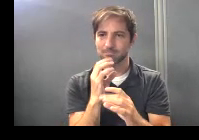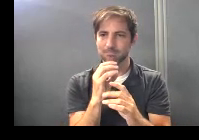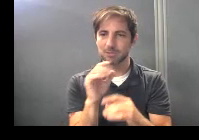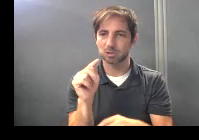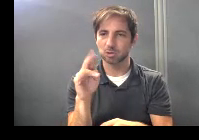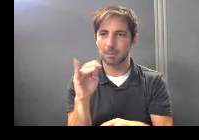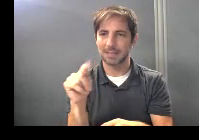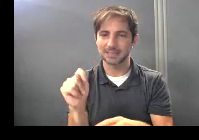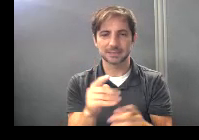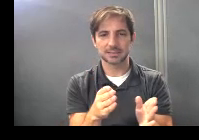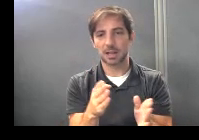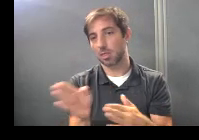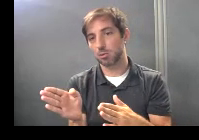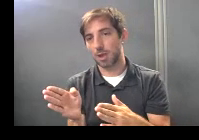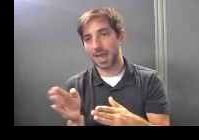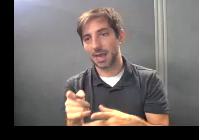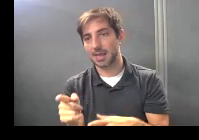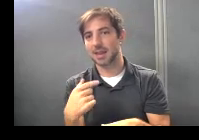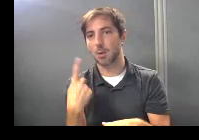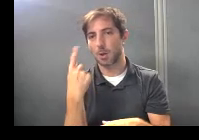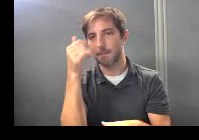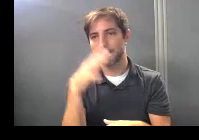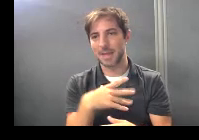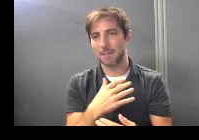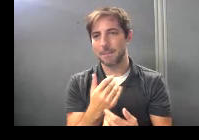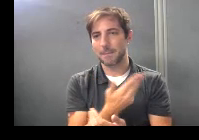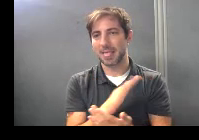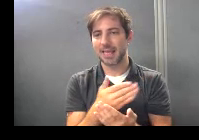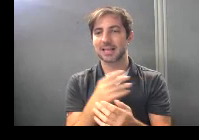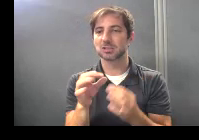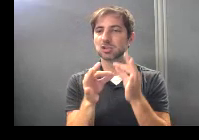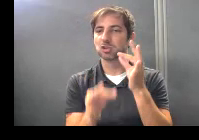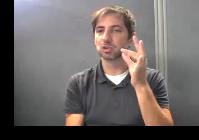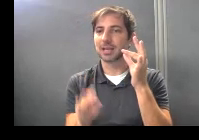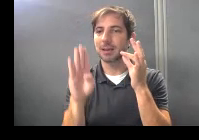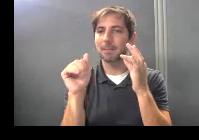ON THE RIGHT IS A MAN PLAYING A STRING BASE. LOOKS LIKE HE'S ON THE STAGE.